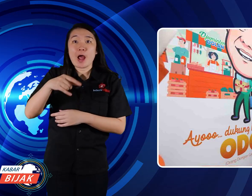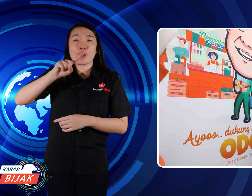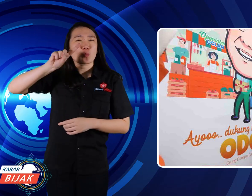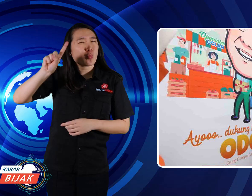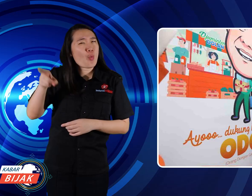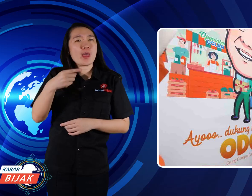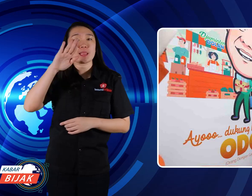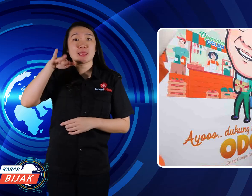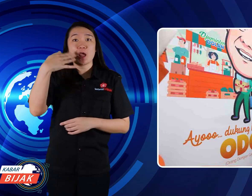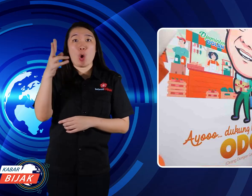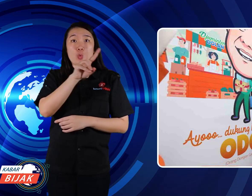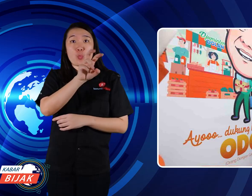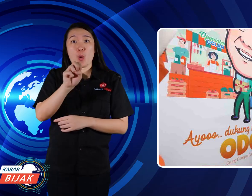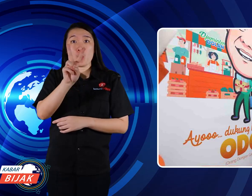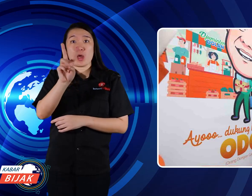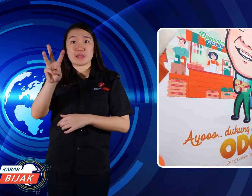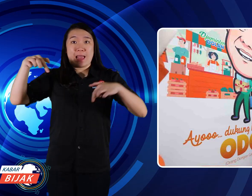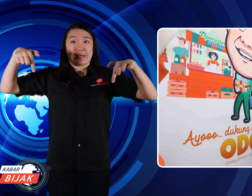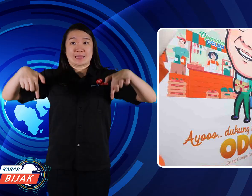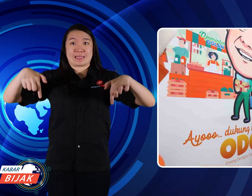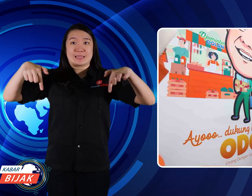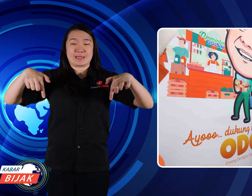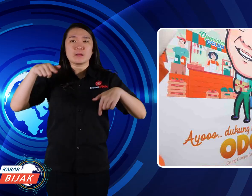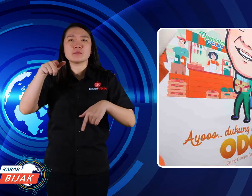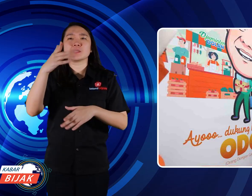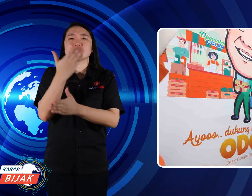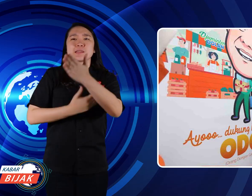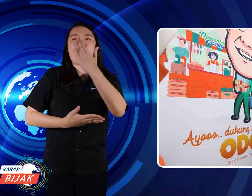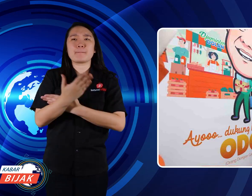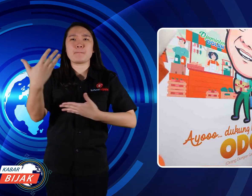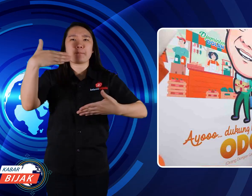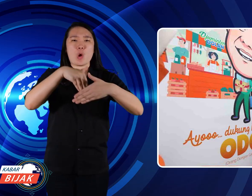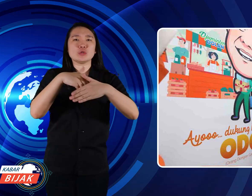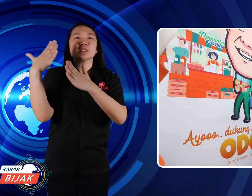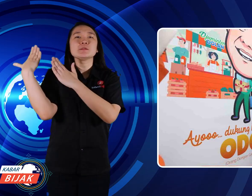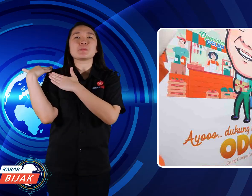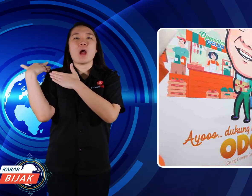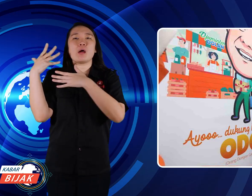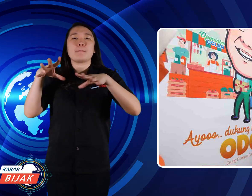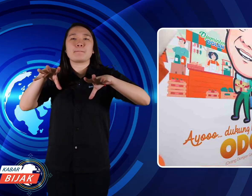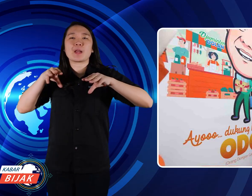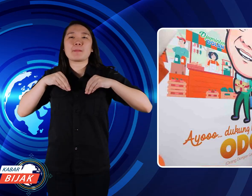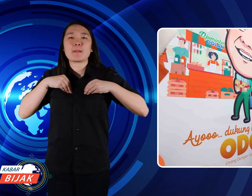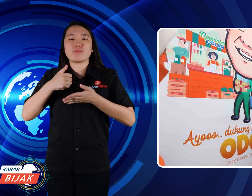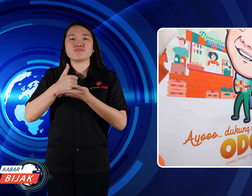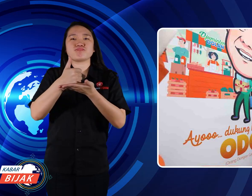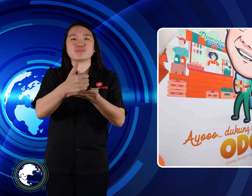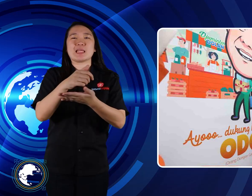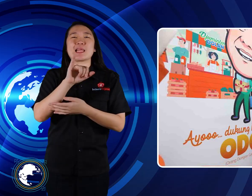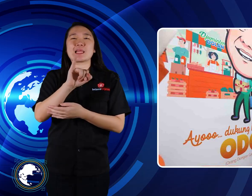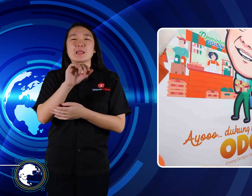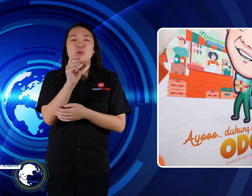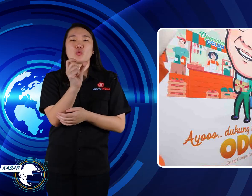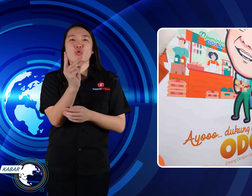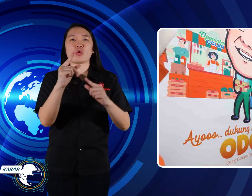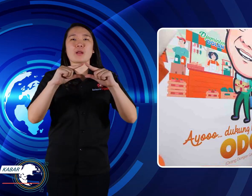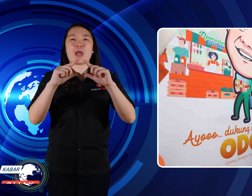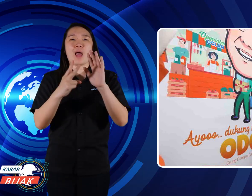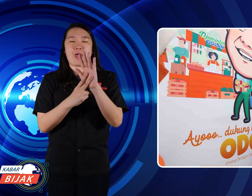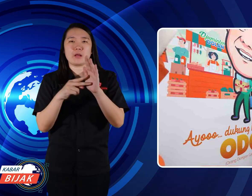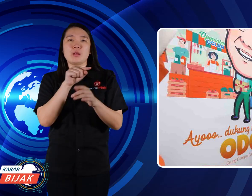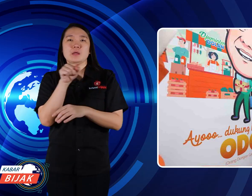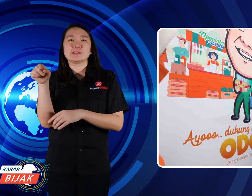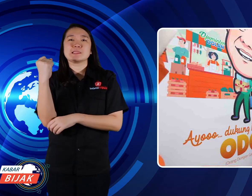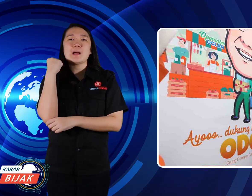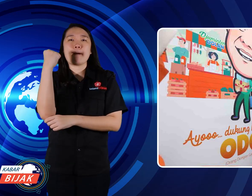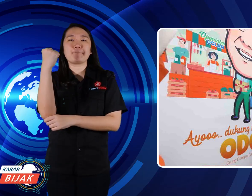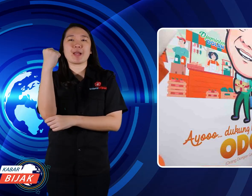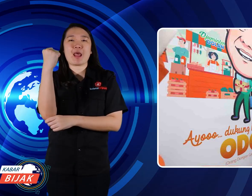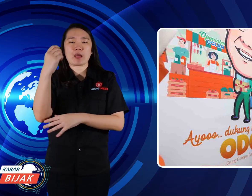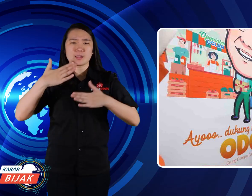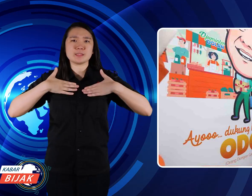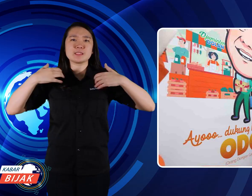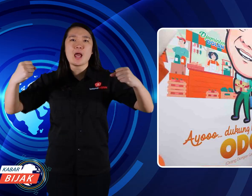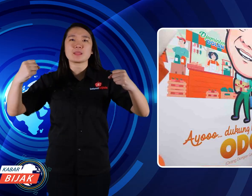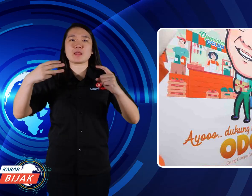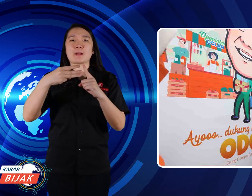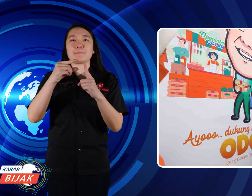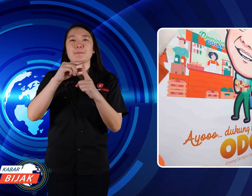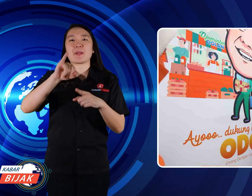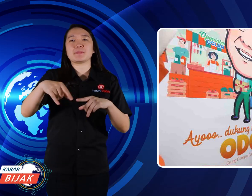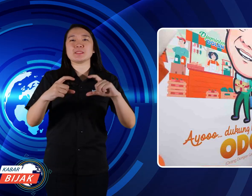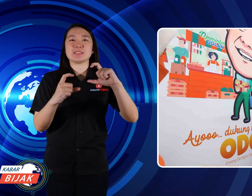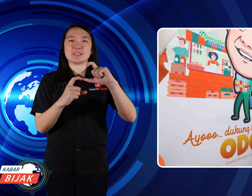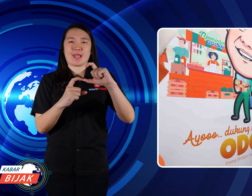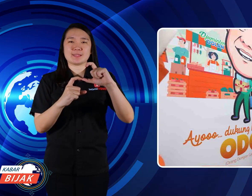So, starting in 2023, disability is included as Recipients of BPJS Health Insurance Contribution Aid.